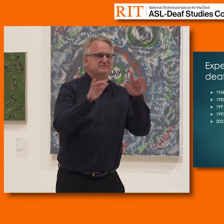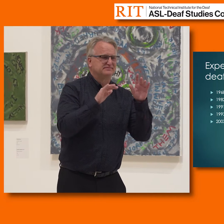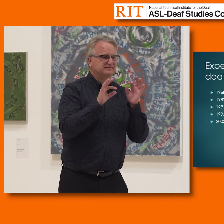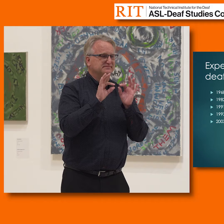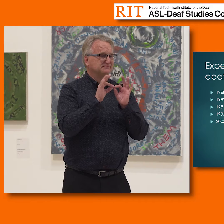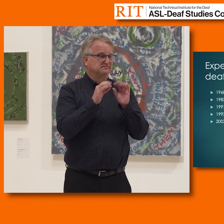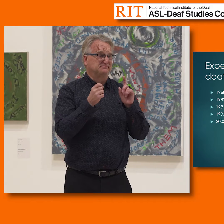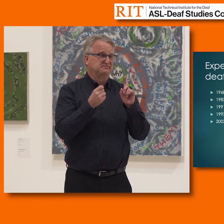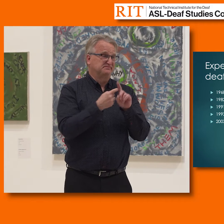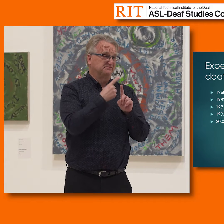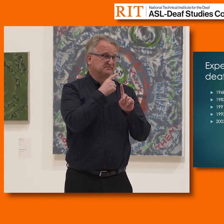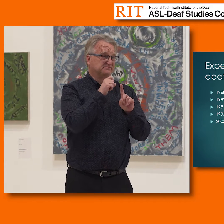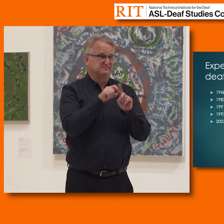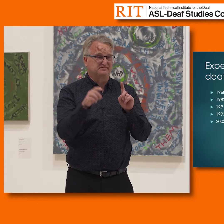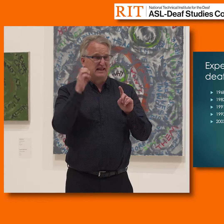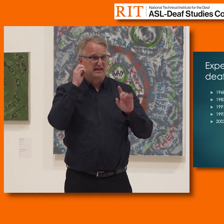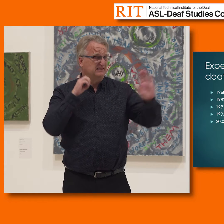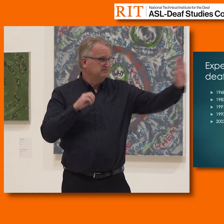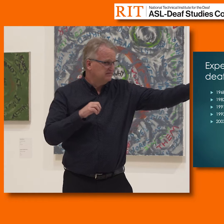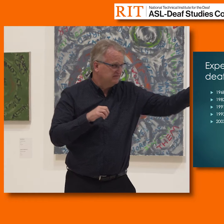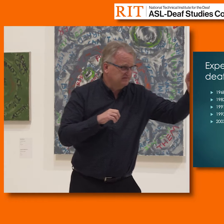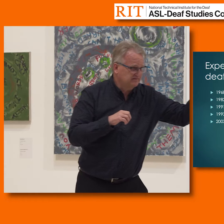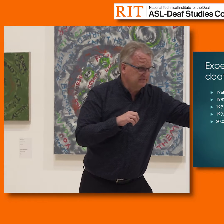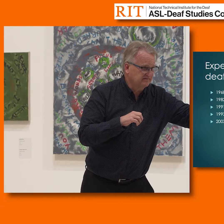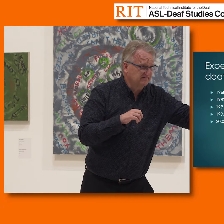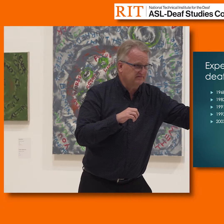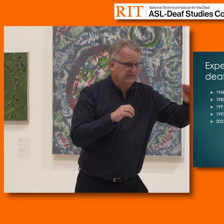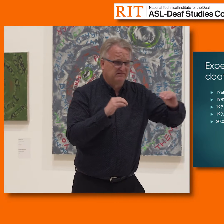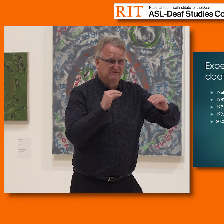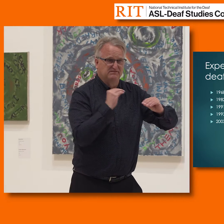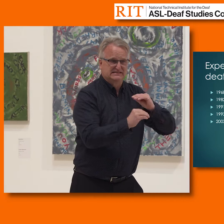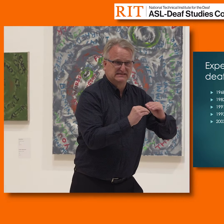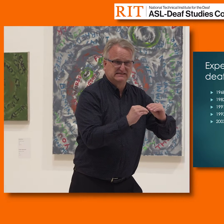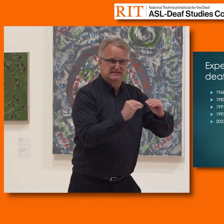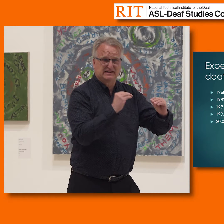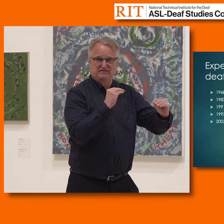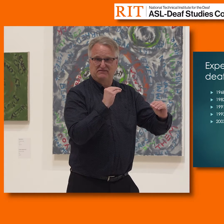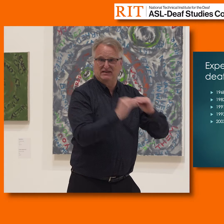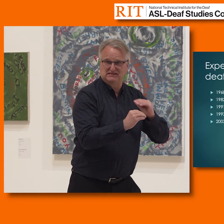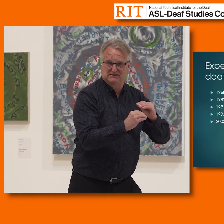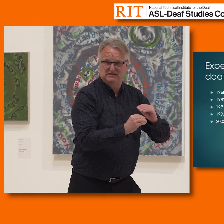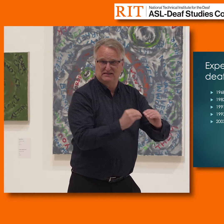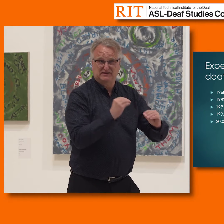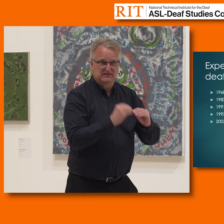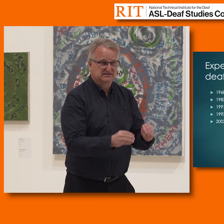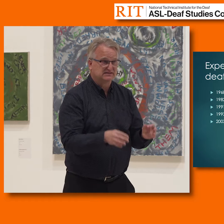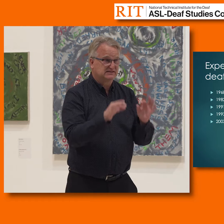Like, during professional meetings, if we had an interpreter who was not interpreting accurately, Ellie made sure that she stepped up